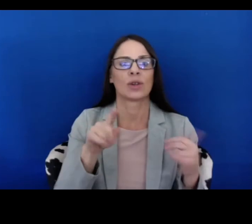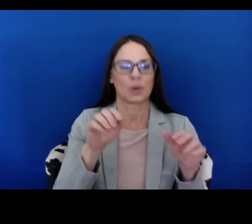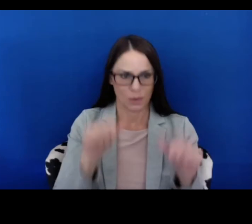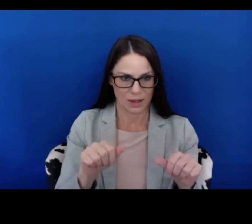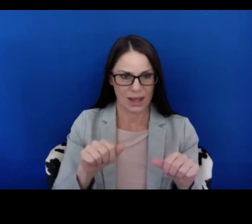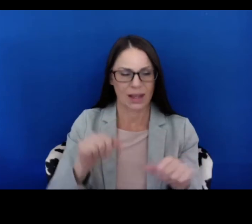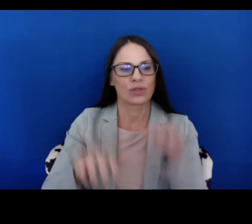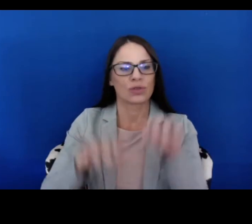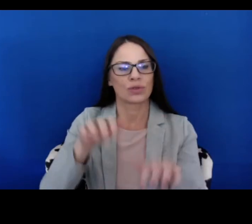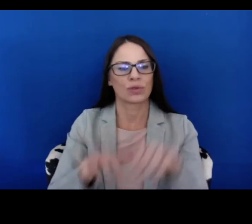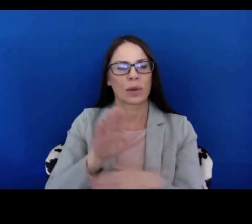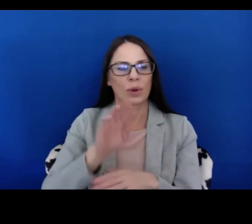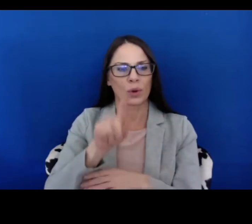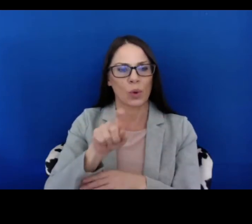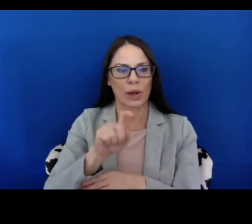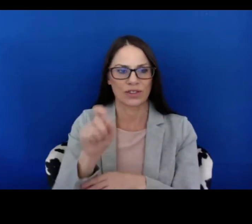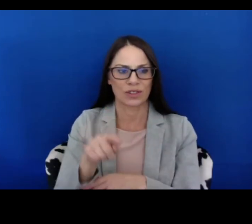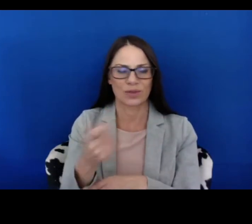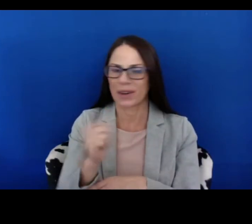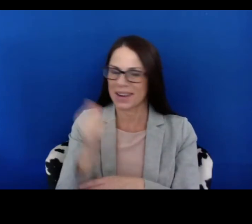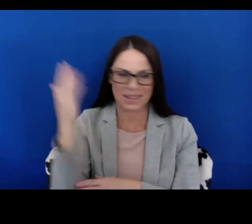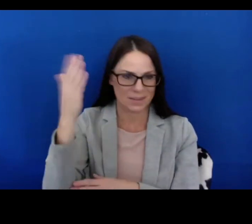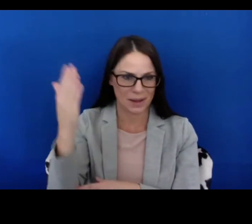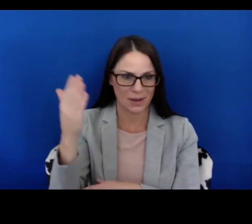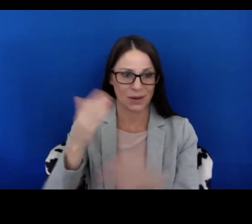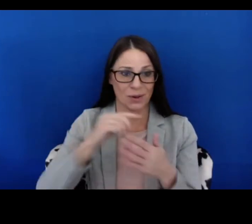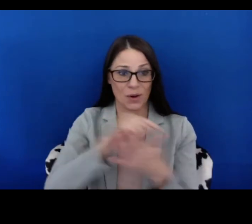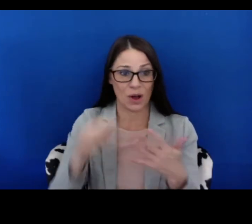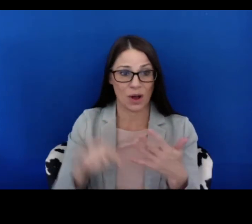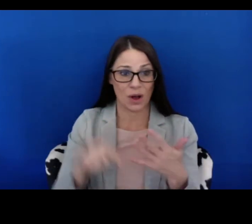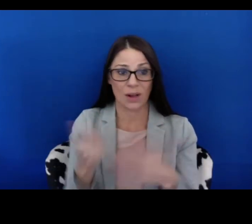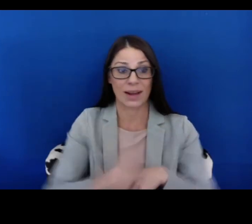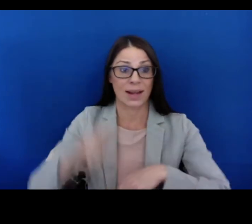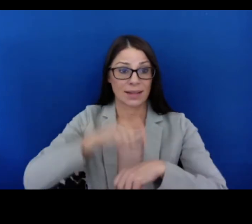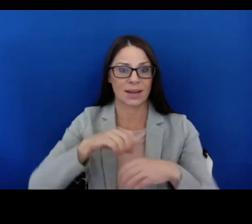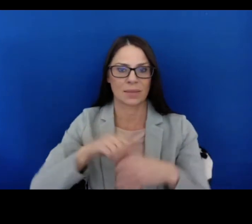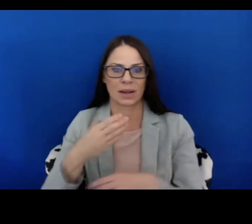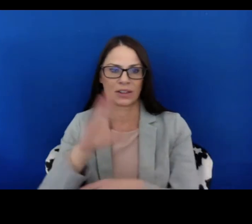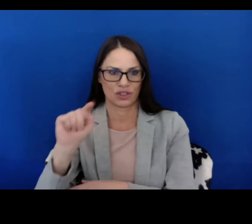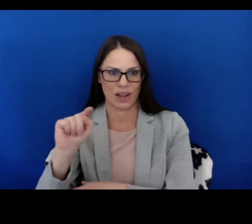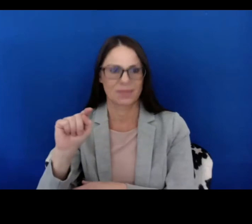any of the speakers are all the speakers at any time in the chat, and also for those watching